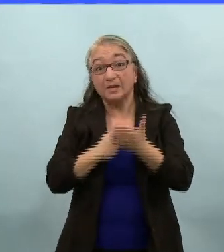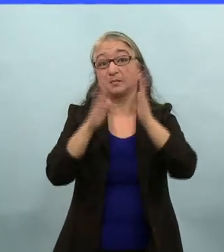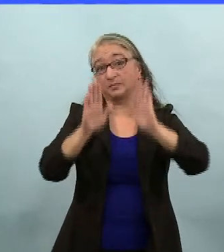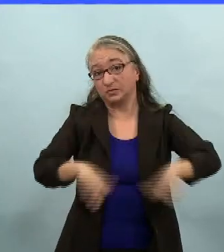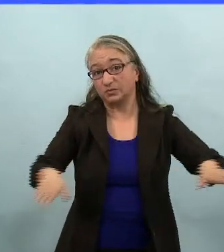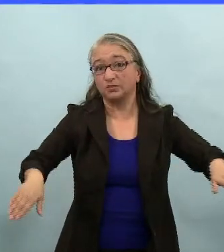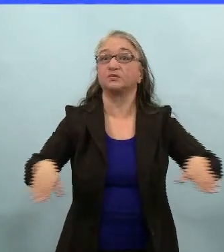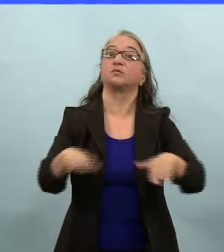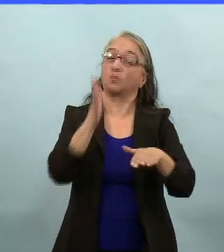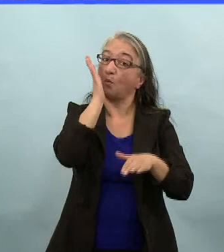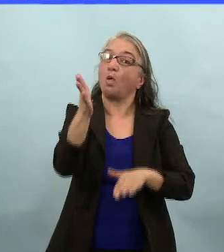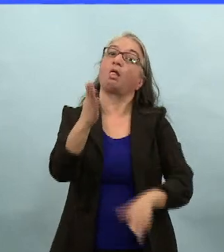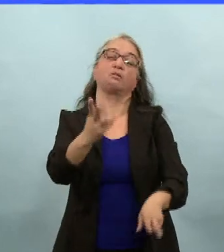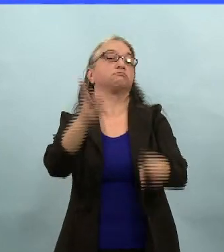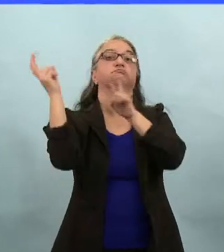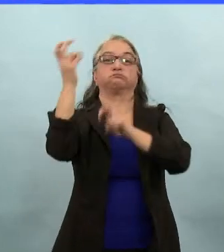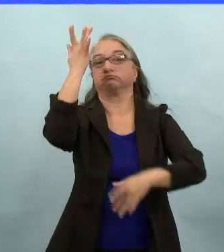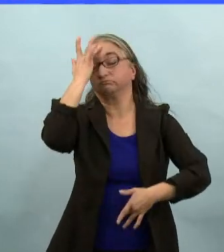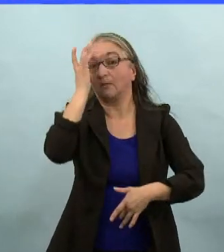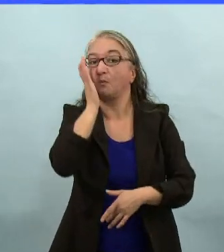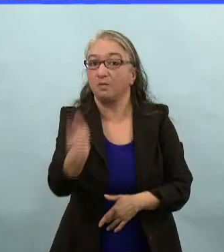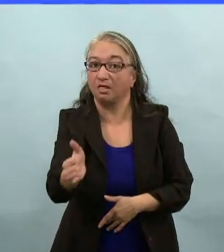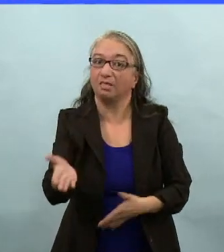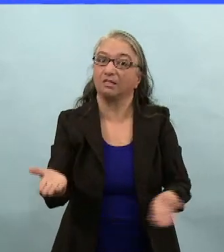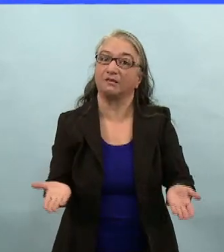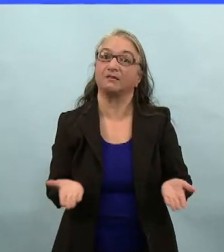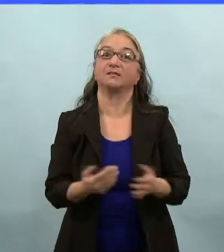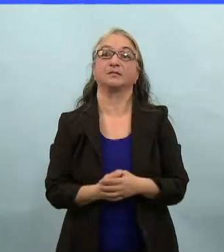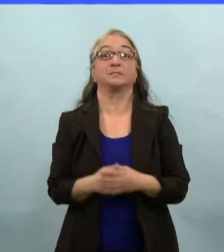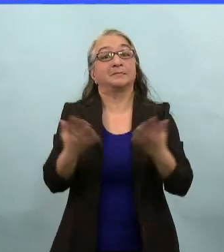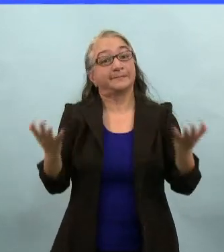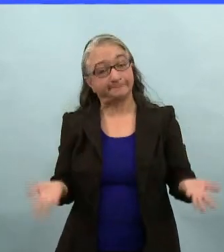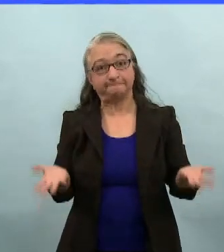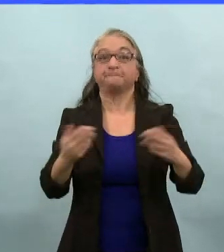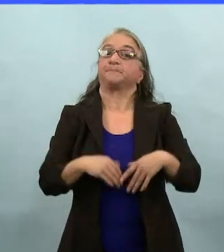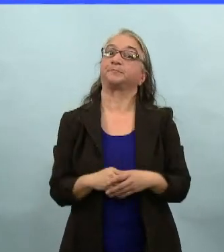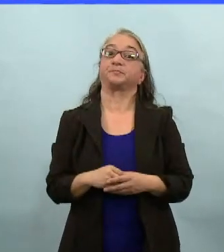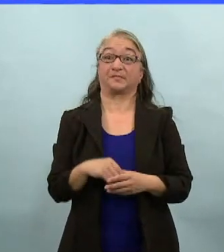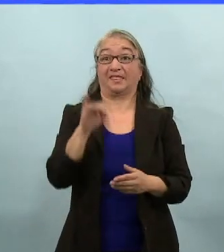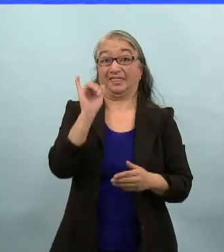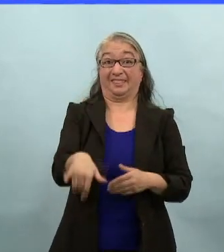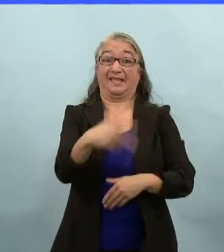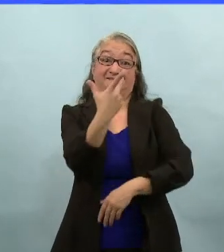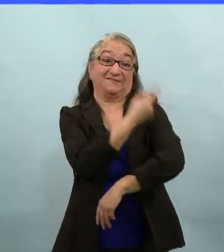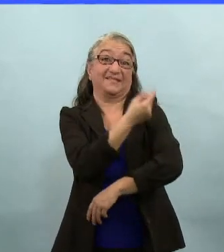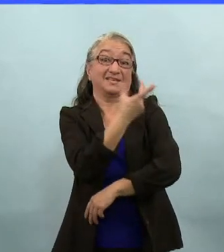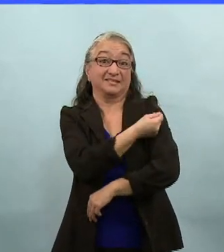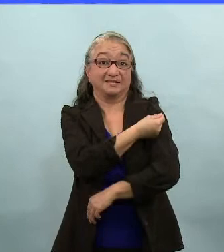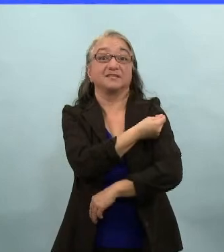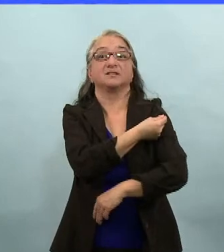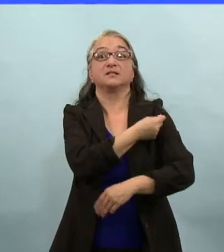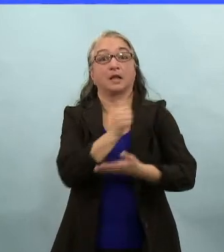or not the vaccine is helpful the question is will pushing up dose 2 for our children